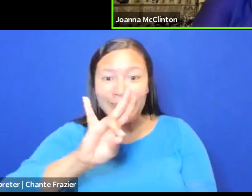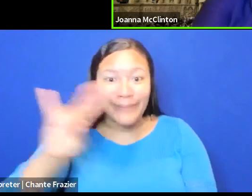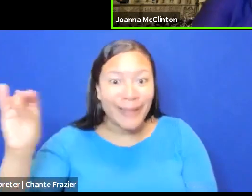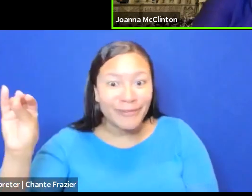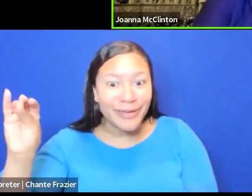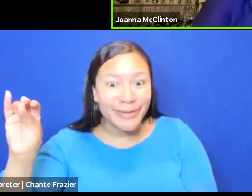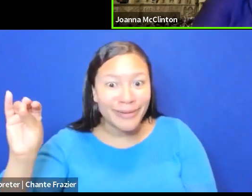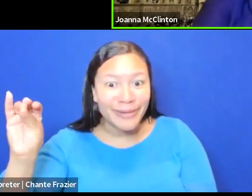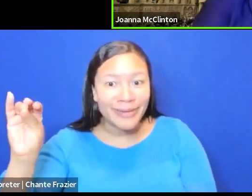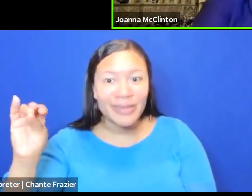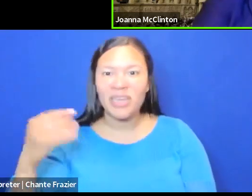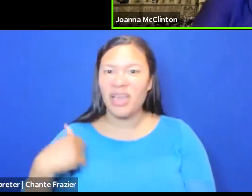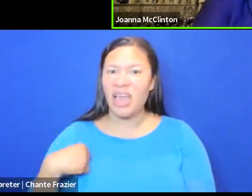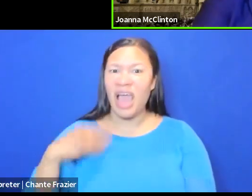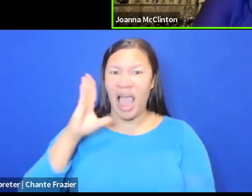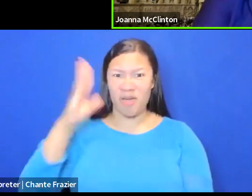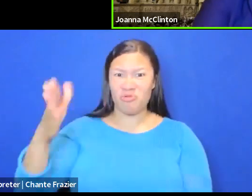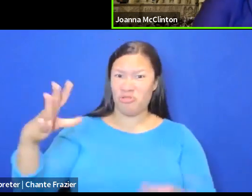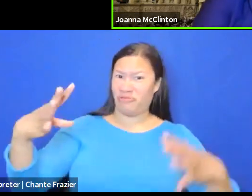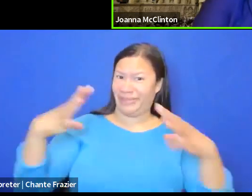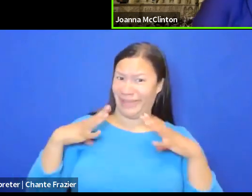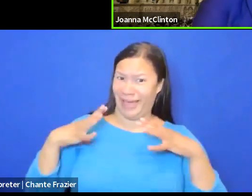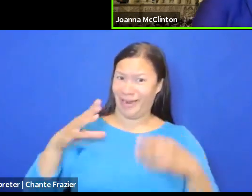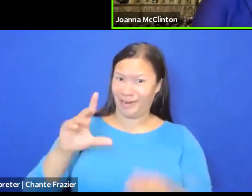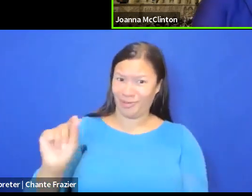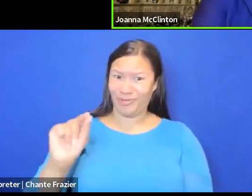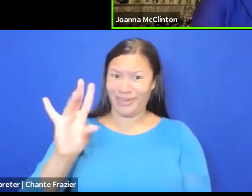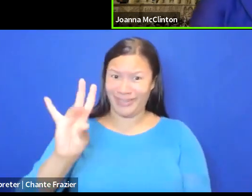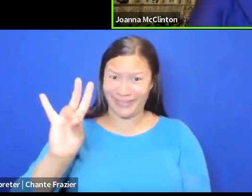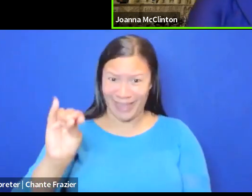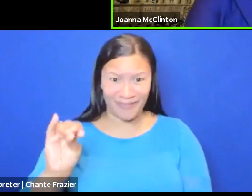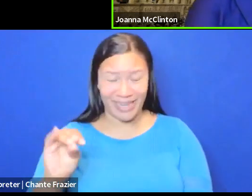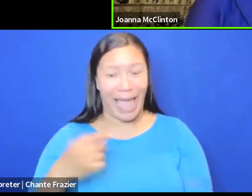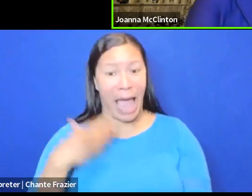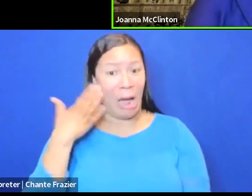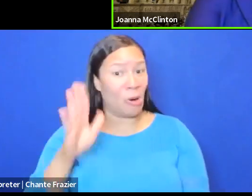what men